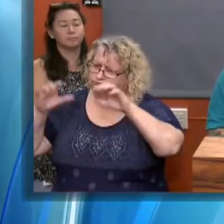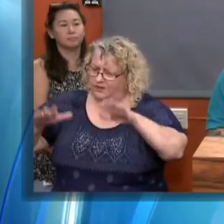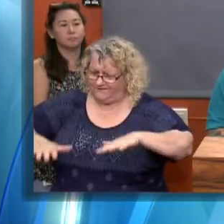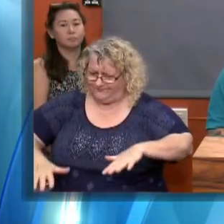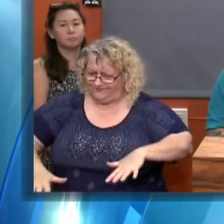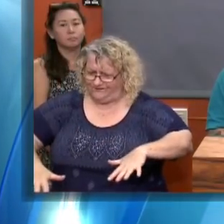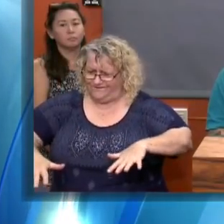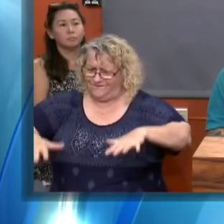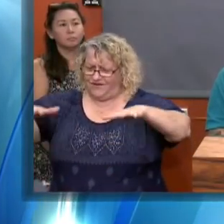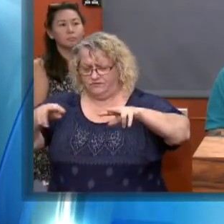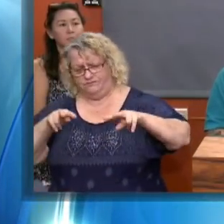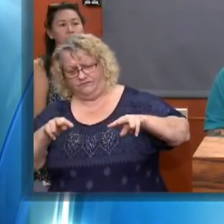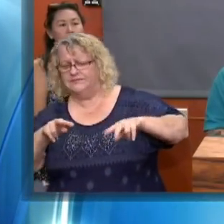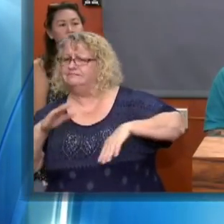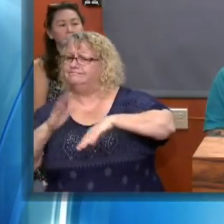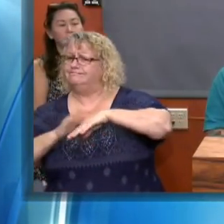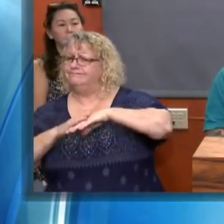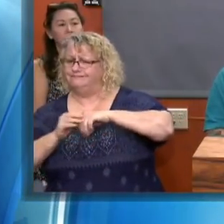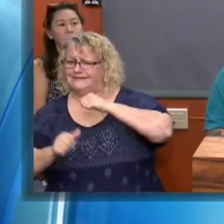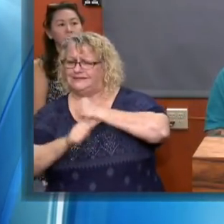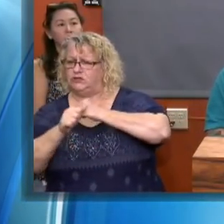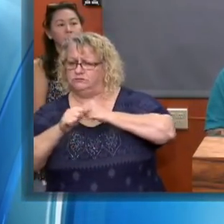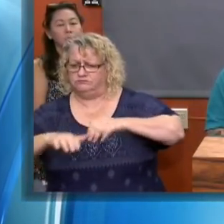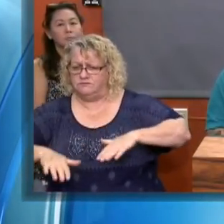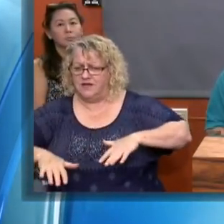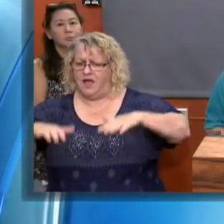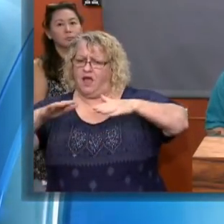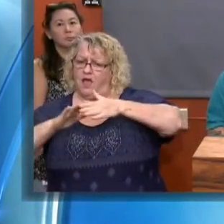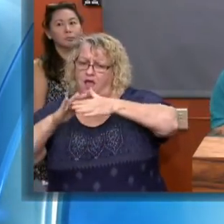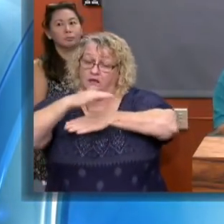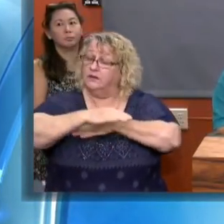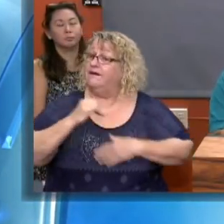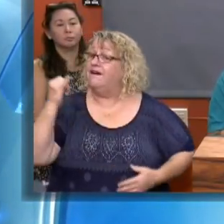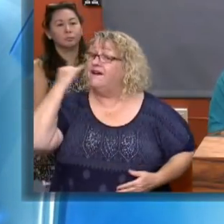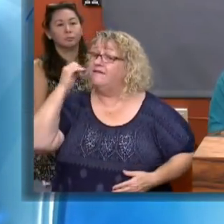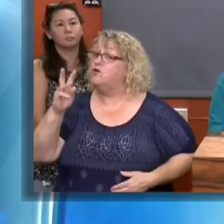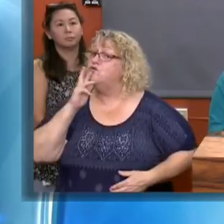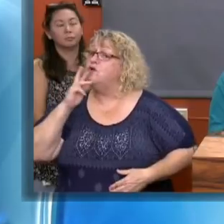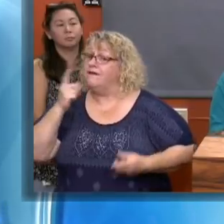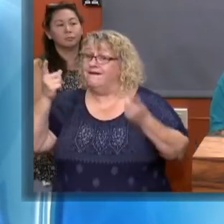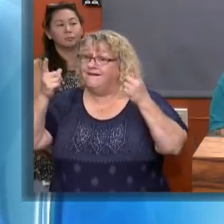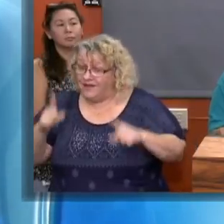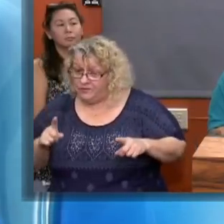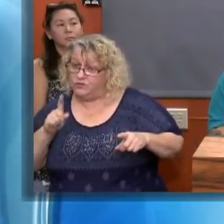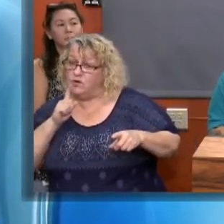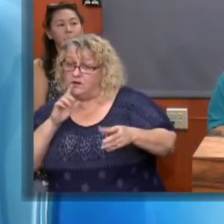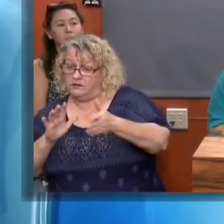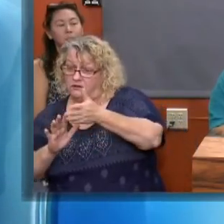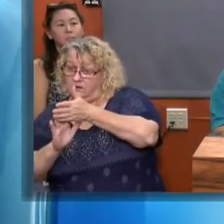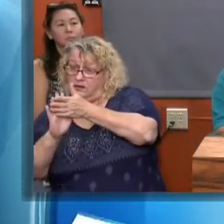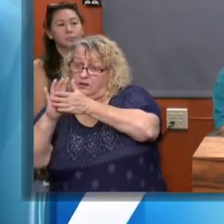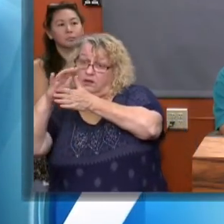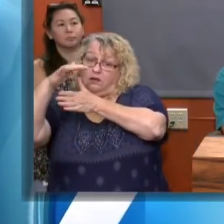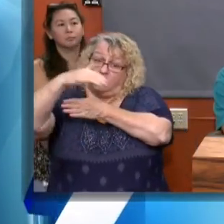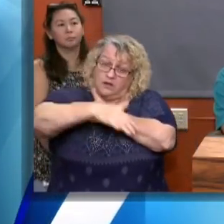SITUATION RIGHT NOW. THAT. WEAR JUST TRYING TO KEEP THE WATER LEVELS LOWER THAN THE